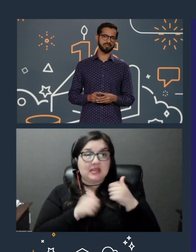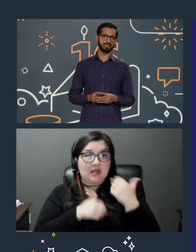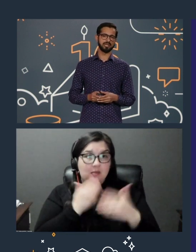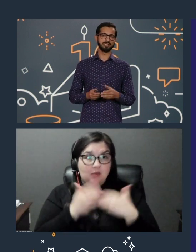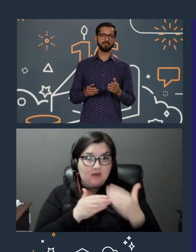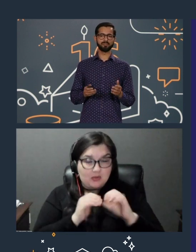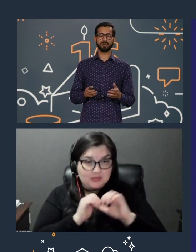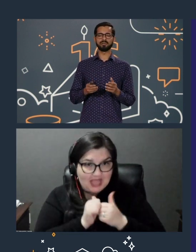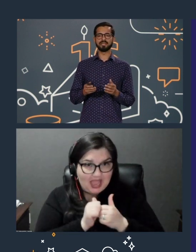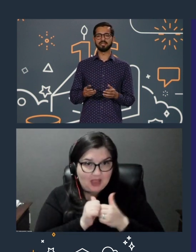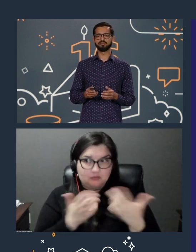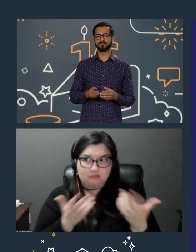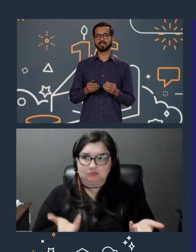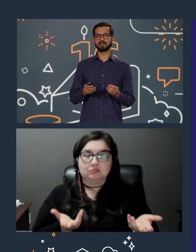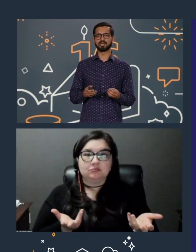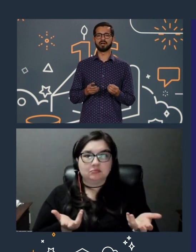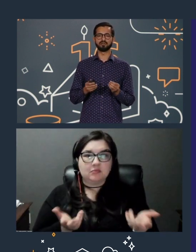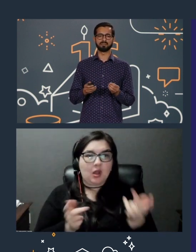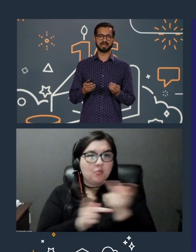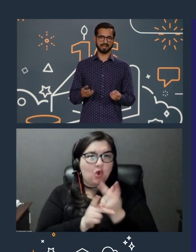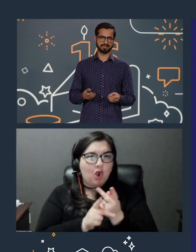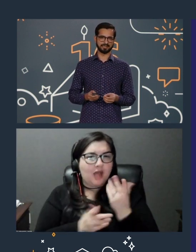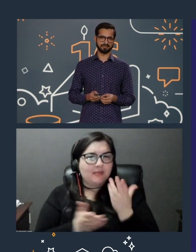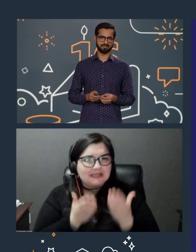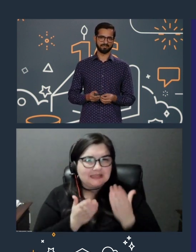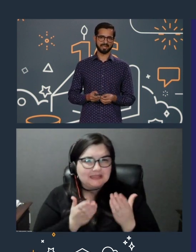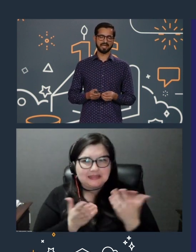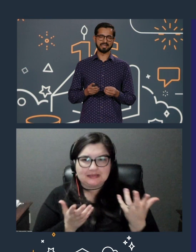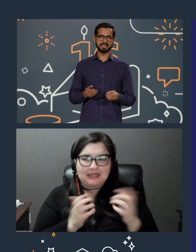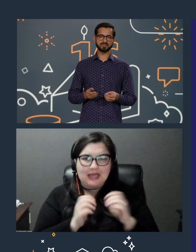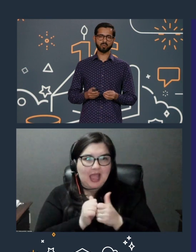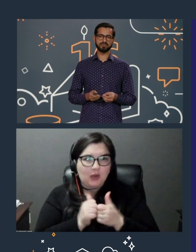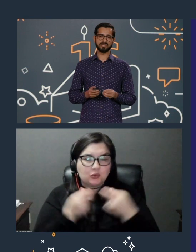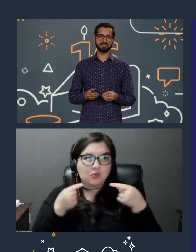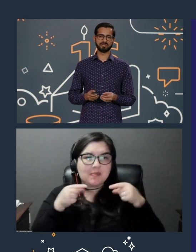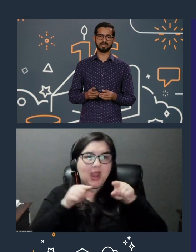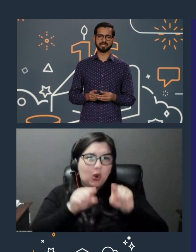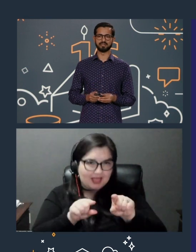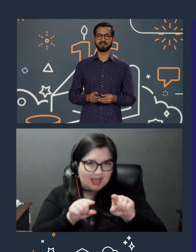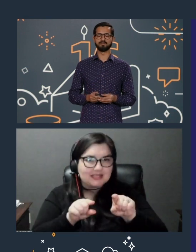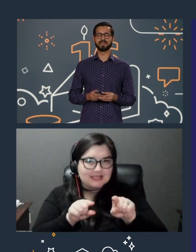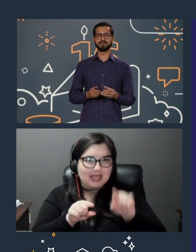you probably need to figure out how to panelize it. And that's what we have done here.